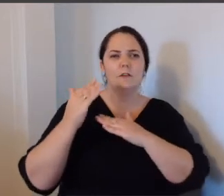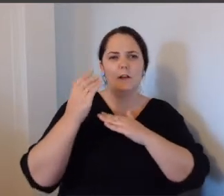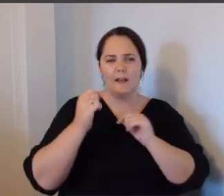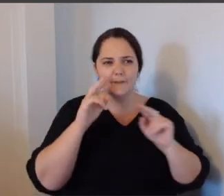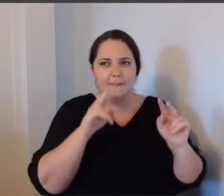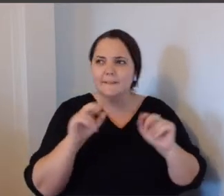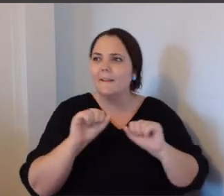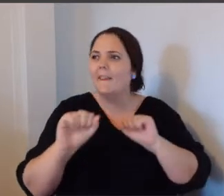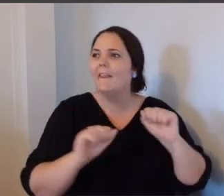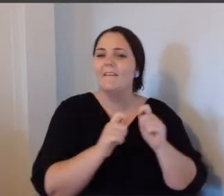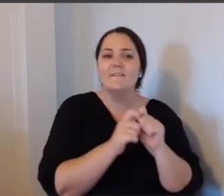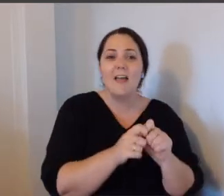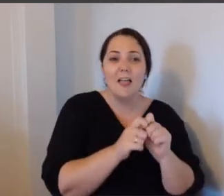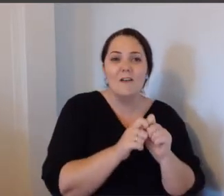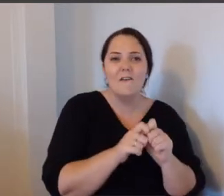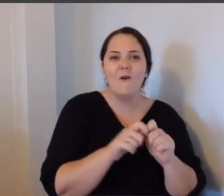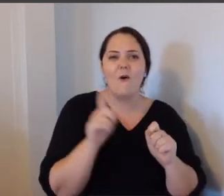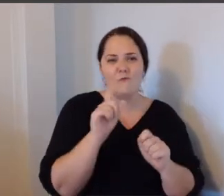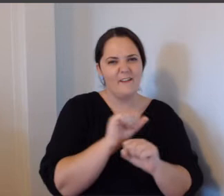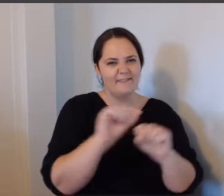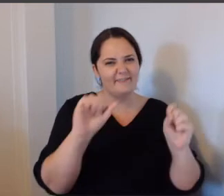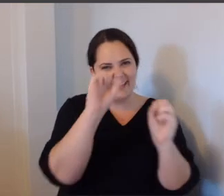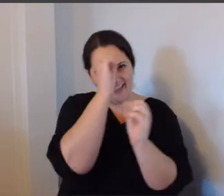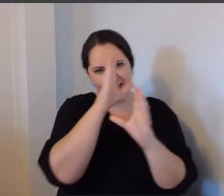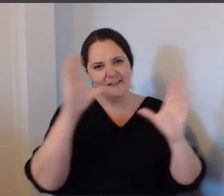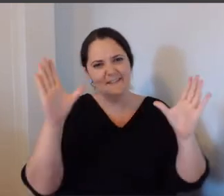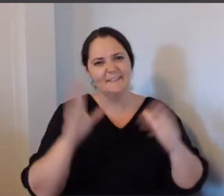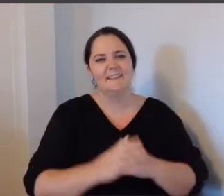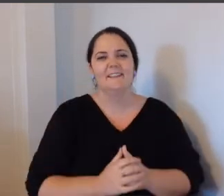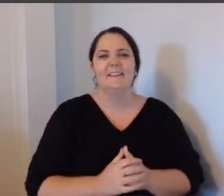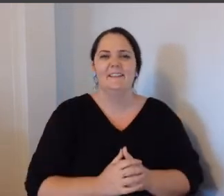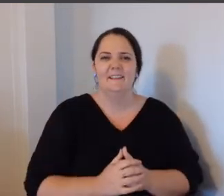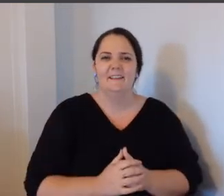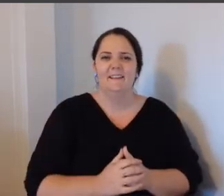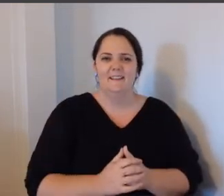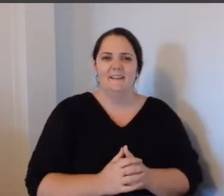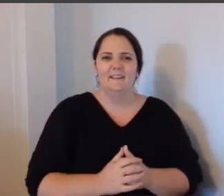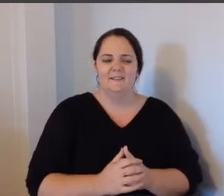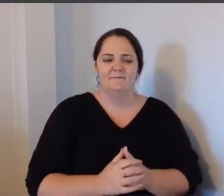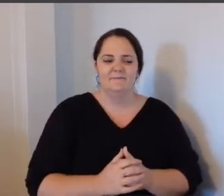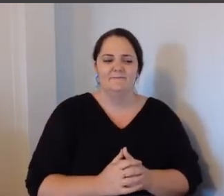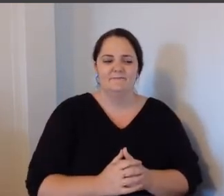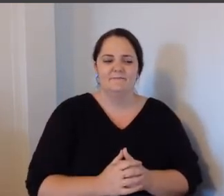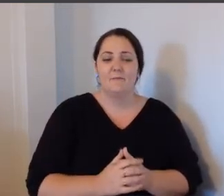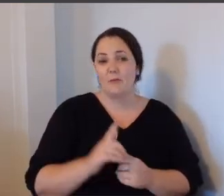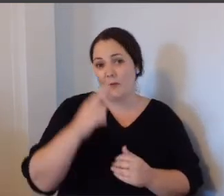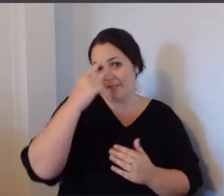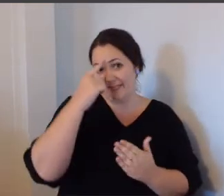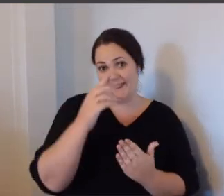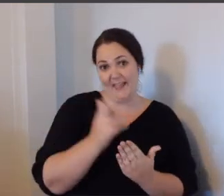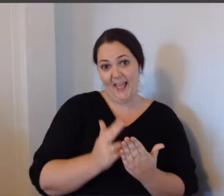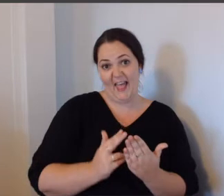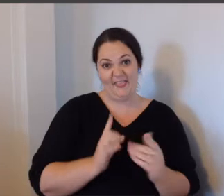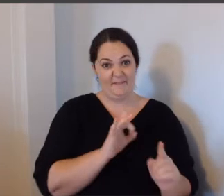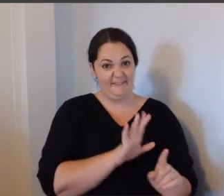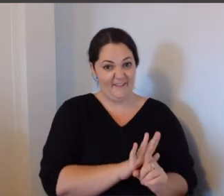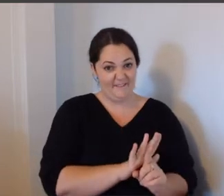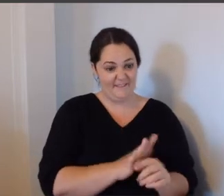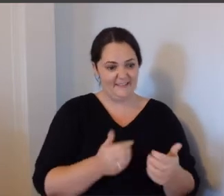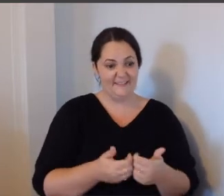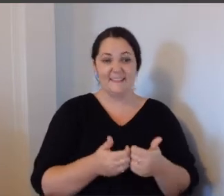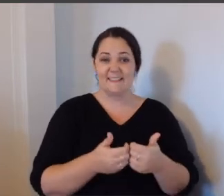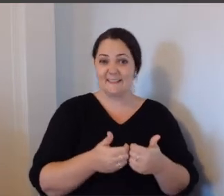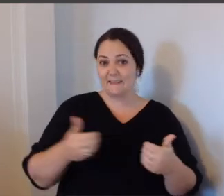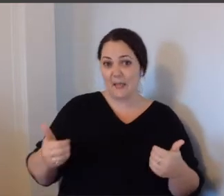of values, of ideas and ideologies. So, can we divorce the artist from the art and should we? This